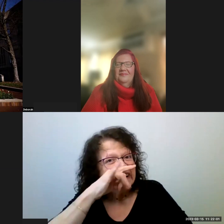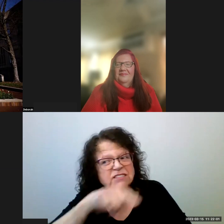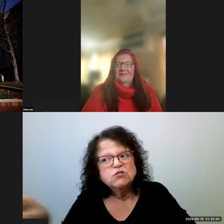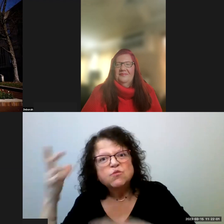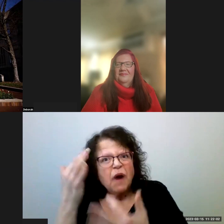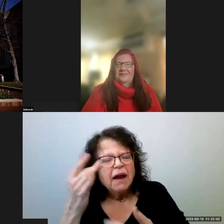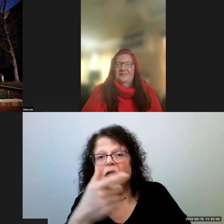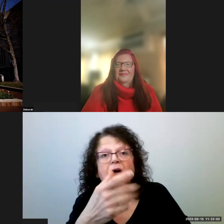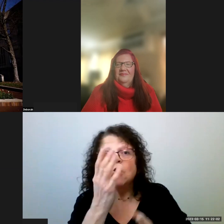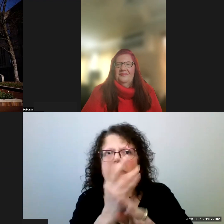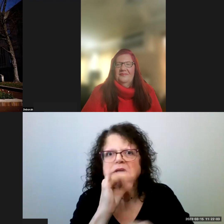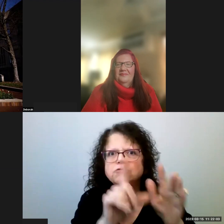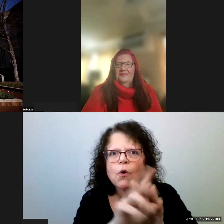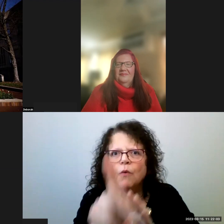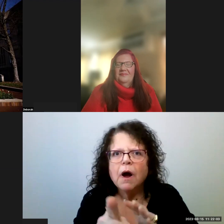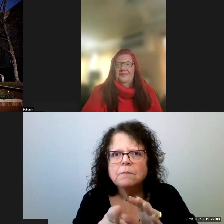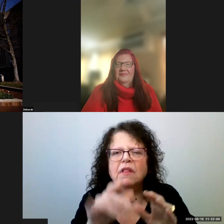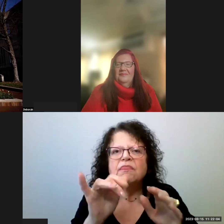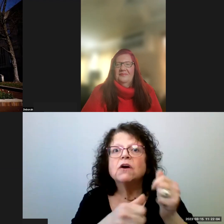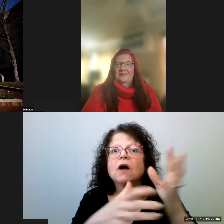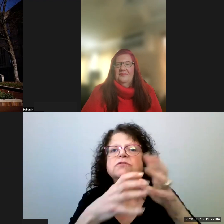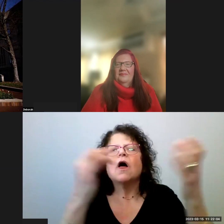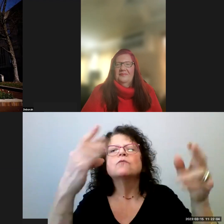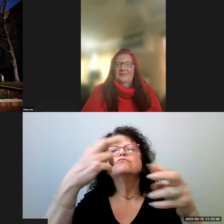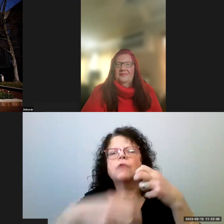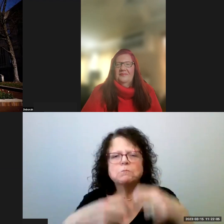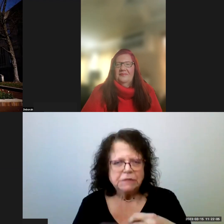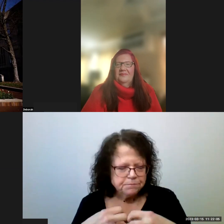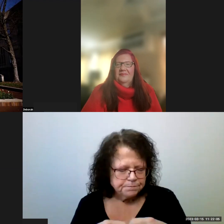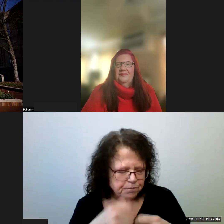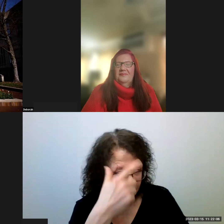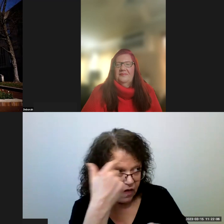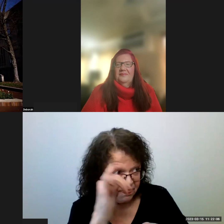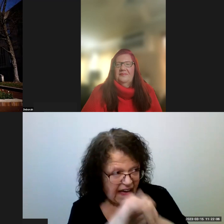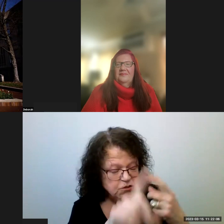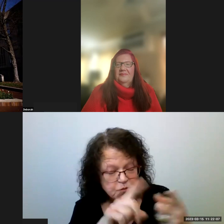caused a lot of problems because that's when the kids having episodes where they wanted